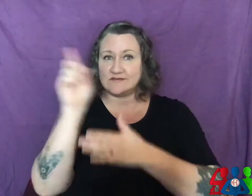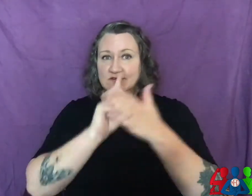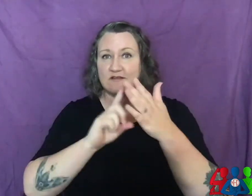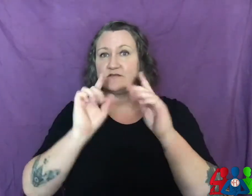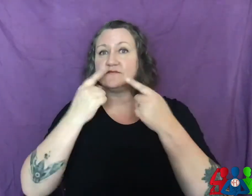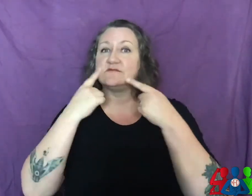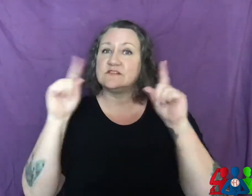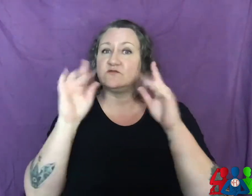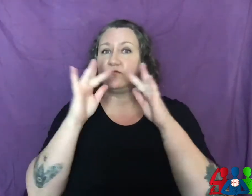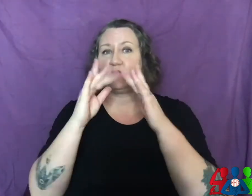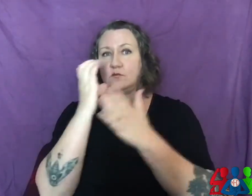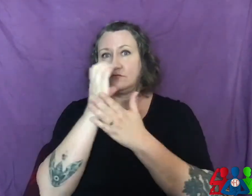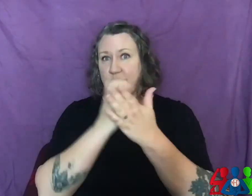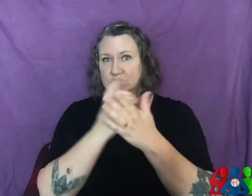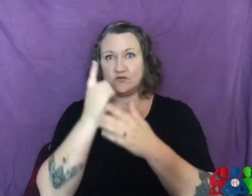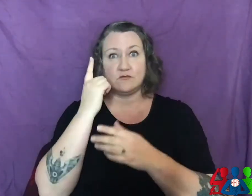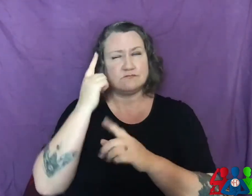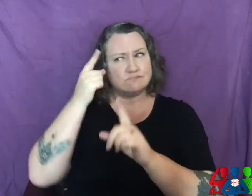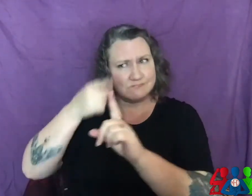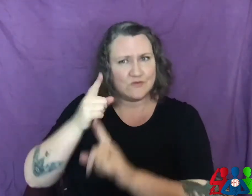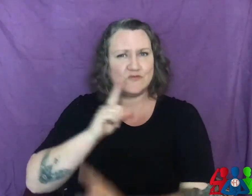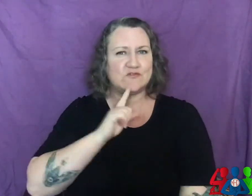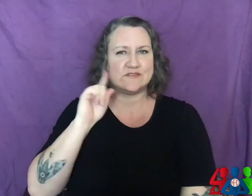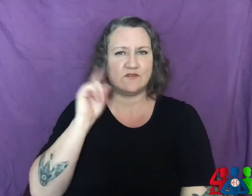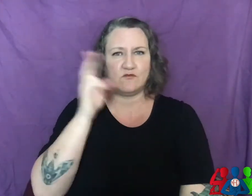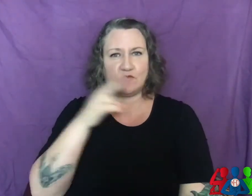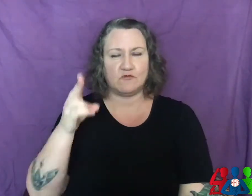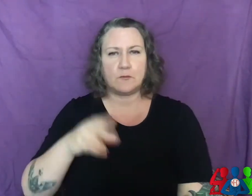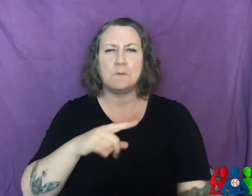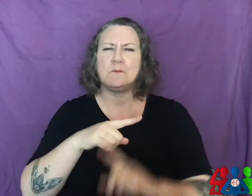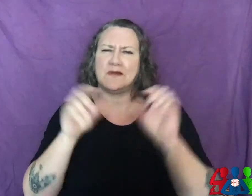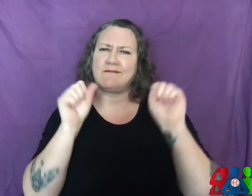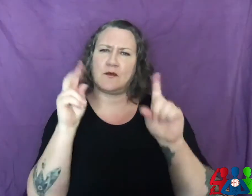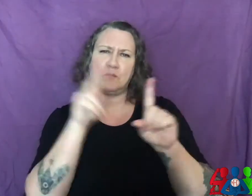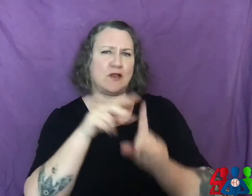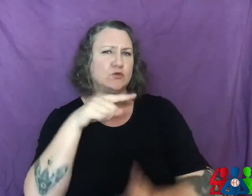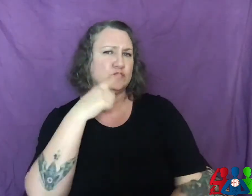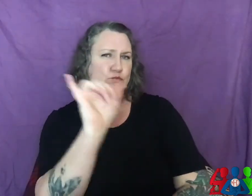topic of my presentation today is nine tips for designing a successful online course for